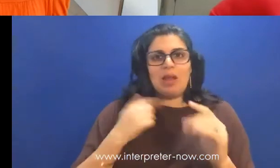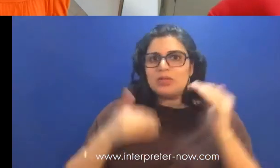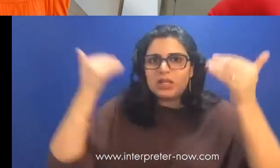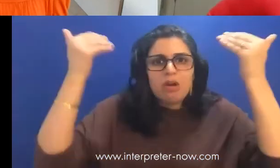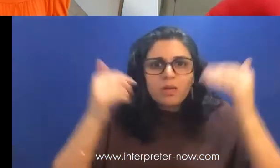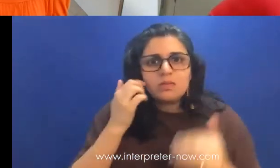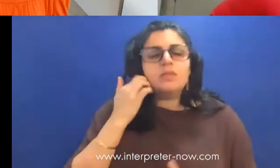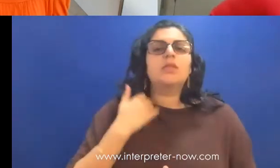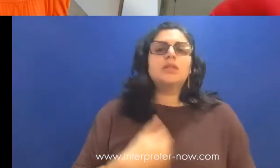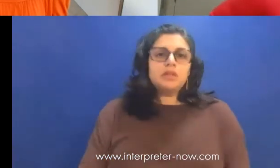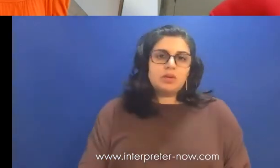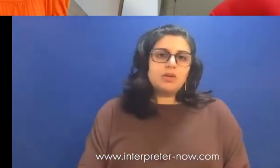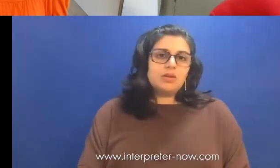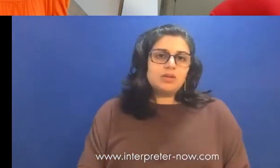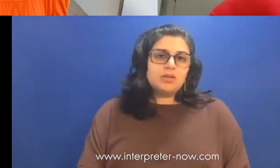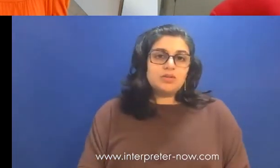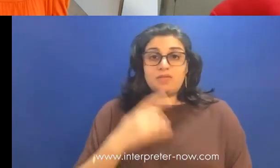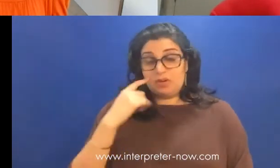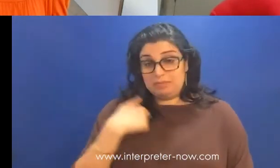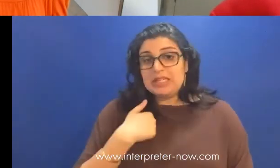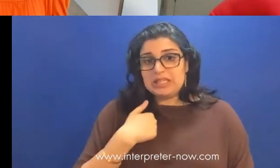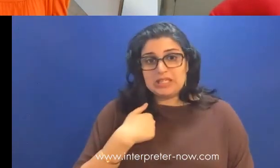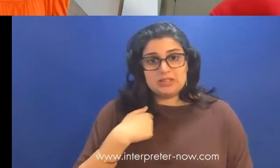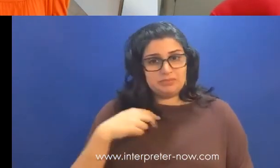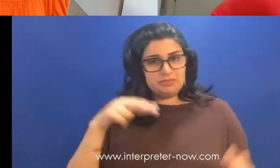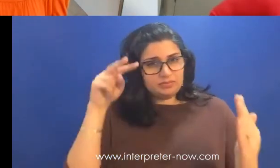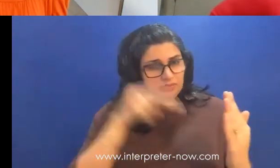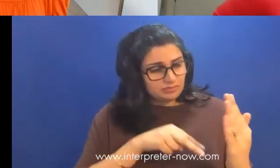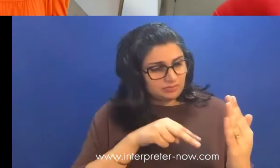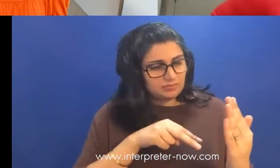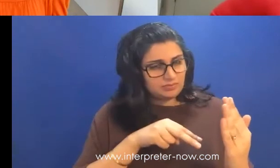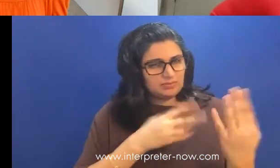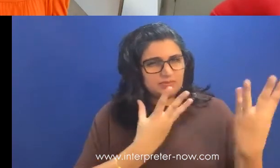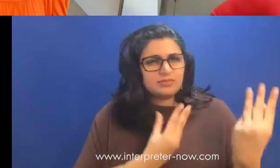And so, what was very meaningful for me is that the empathy that I had built over the